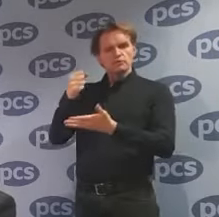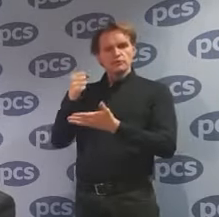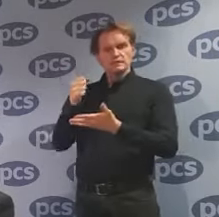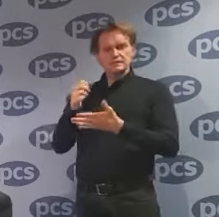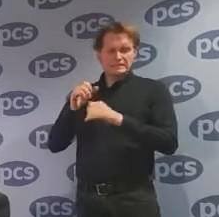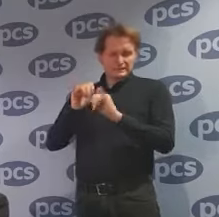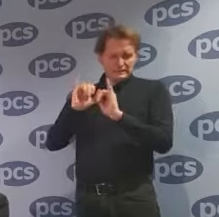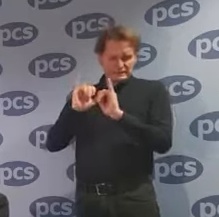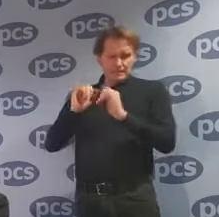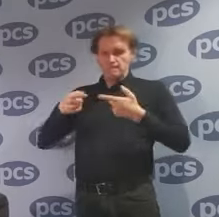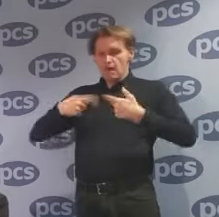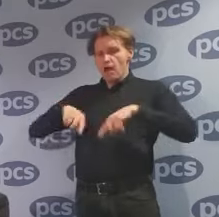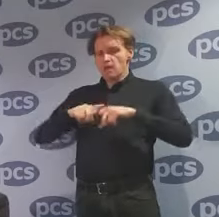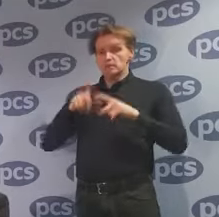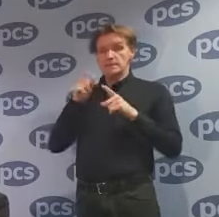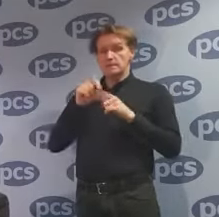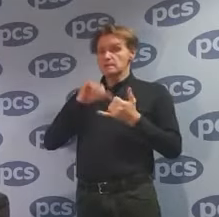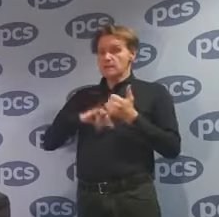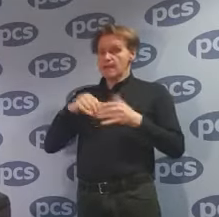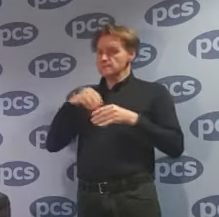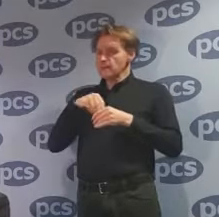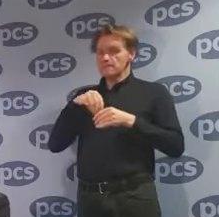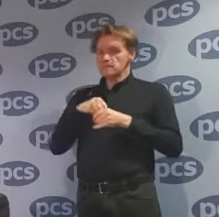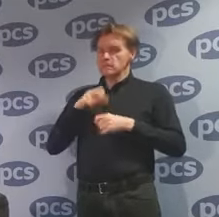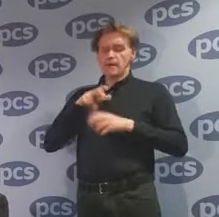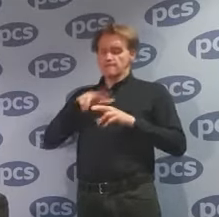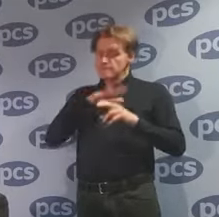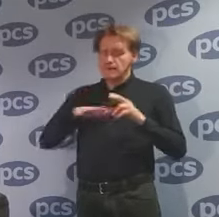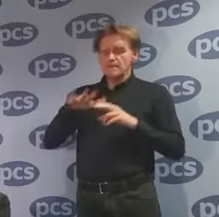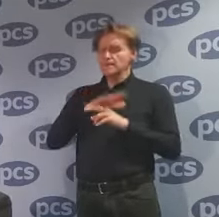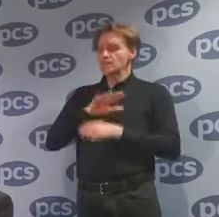members and their families because what the budget is confirmed is that the cuts